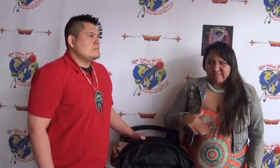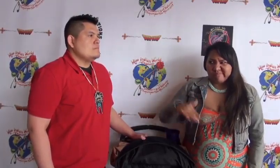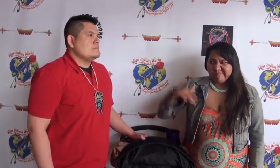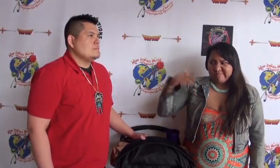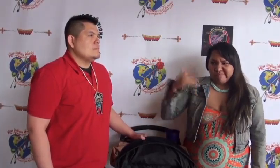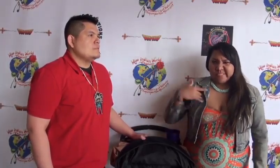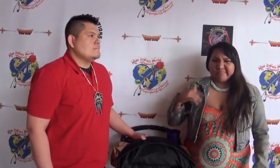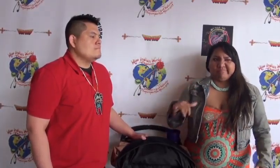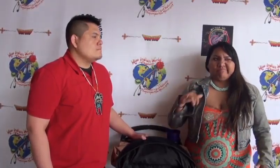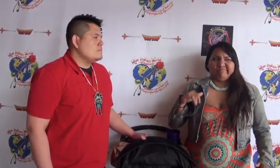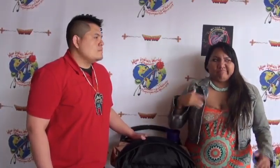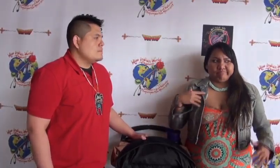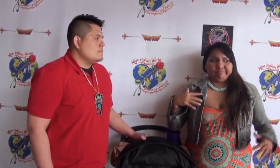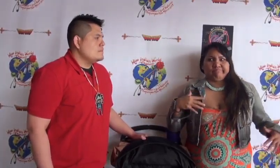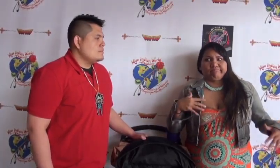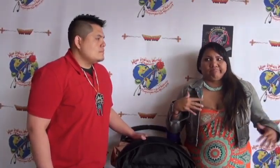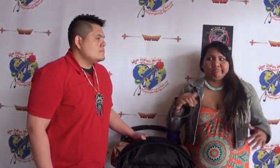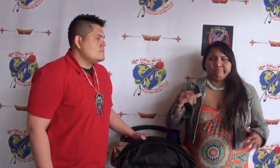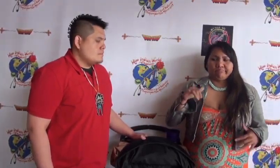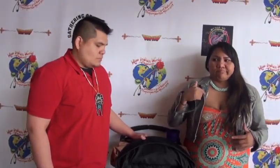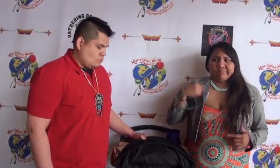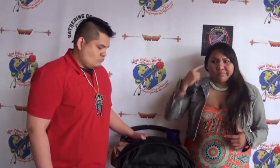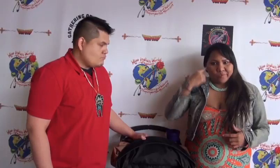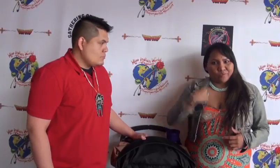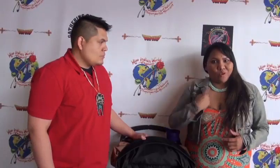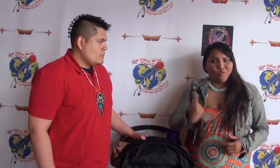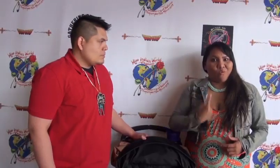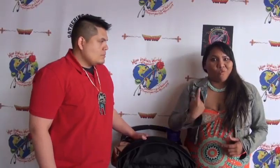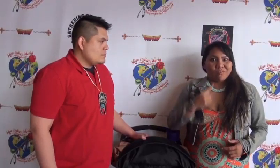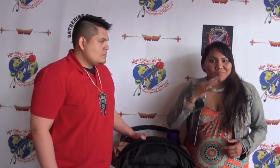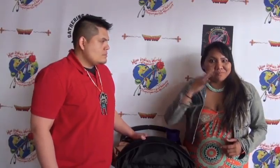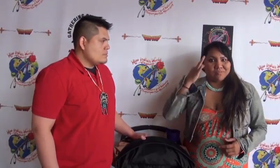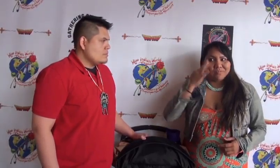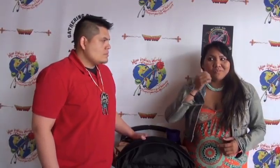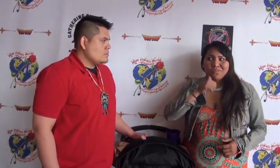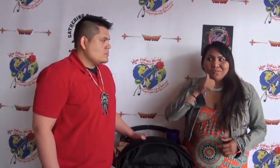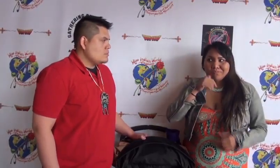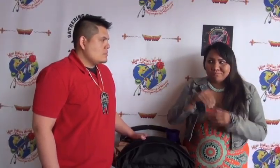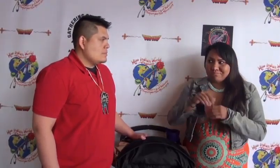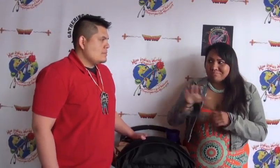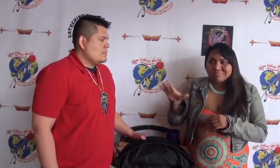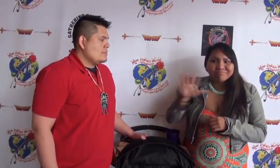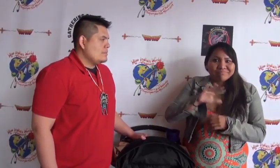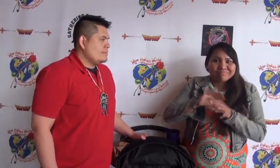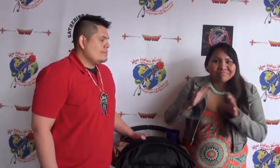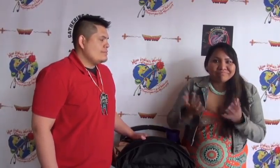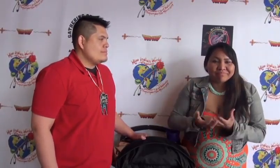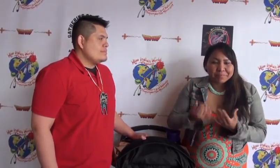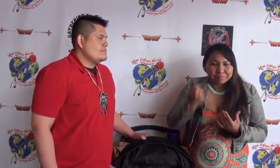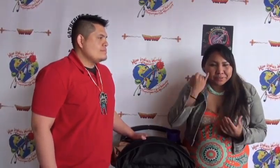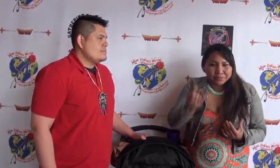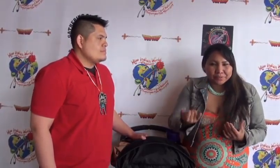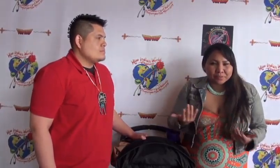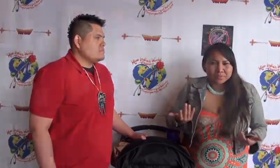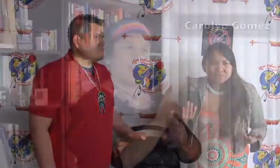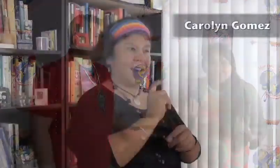I thought I was the only Native Deaf girl in the world if you can you imagine what that was like.